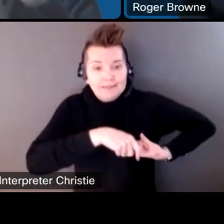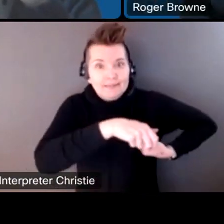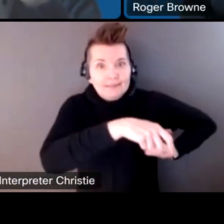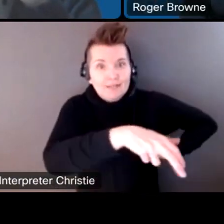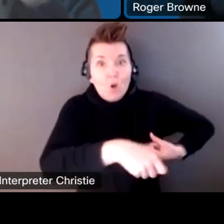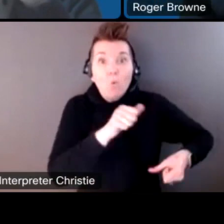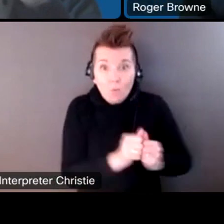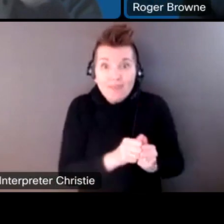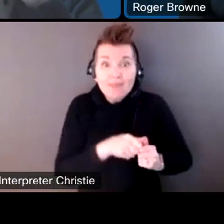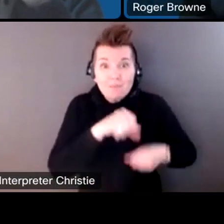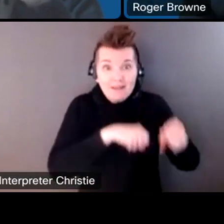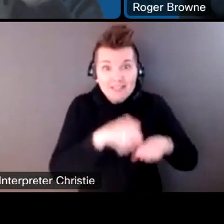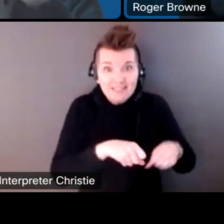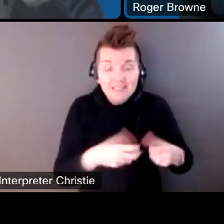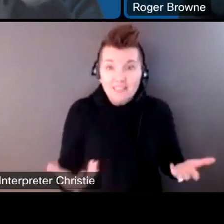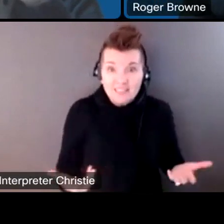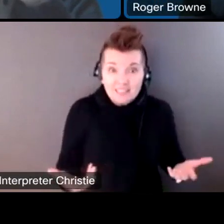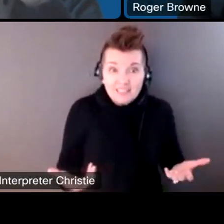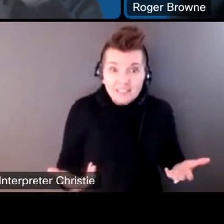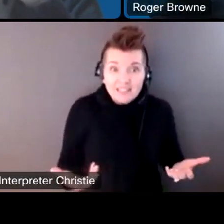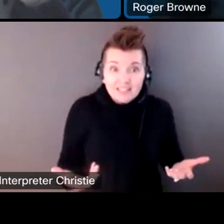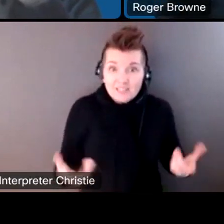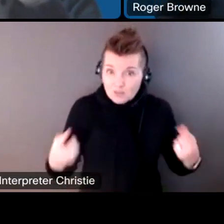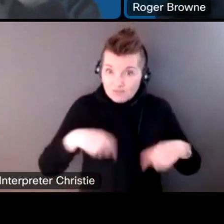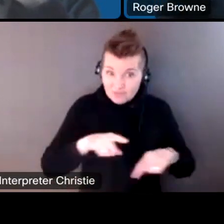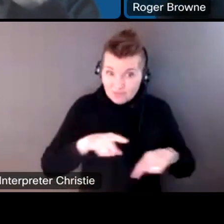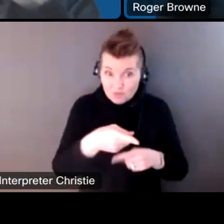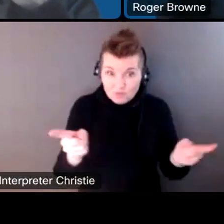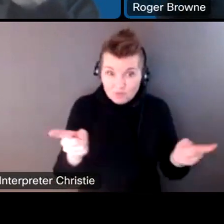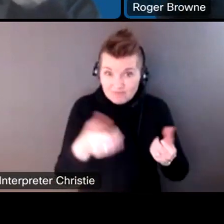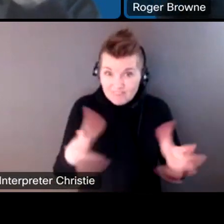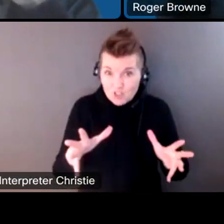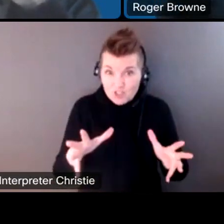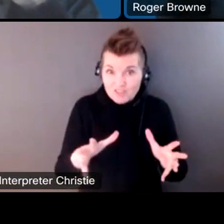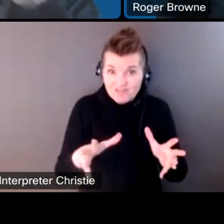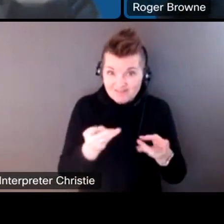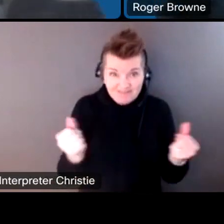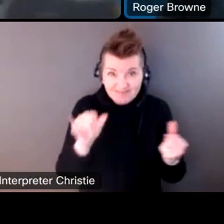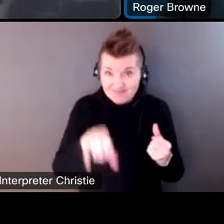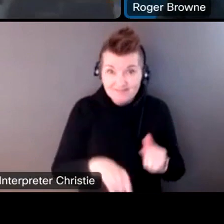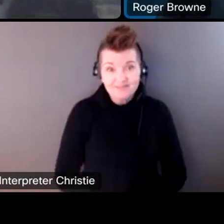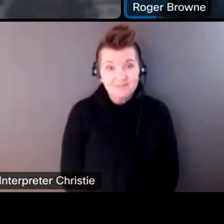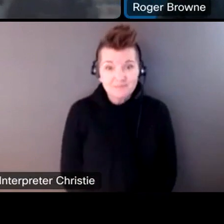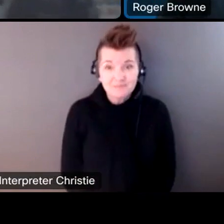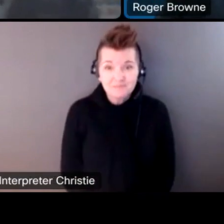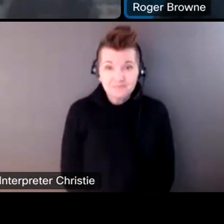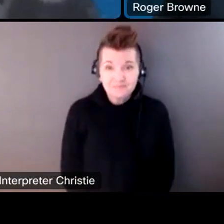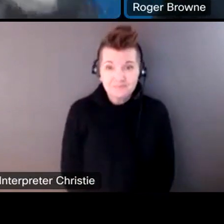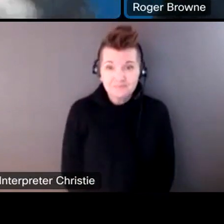Has this been raised in terms of improved wayfinding?